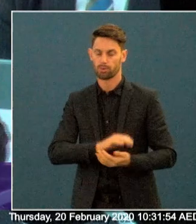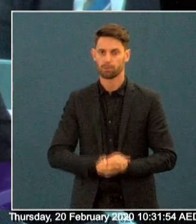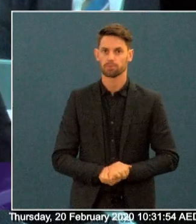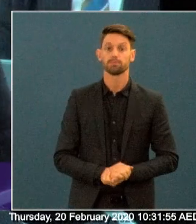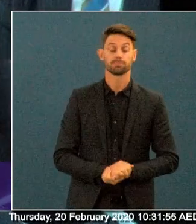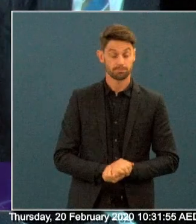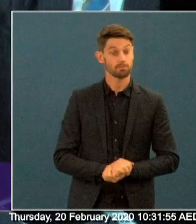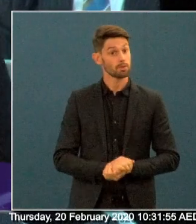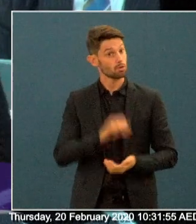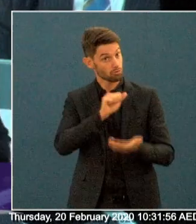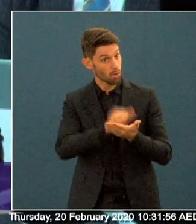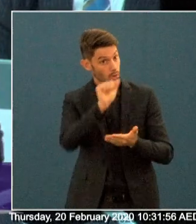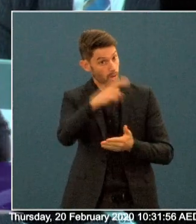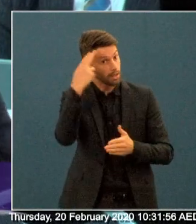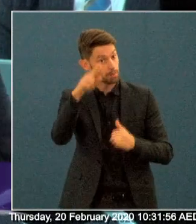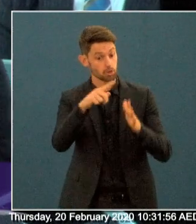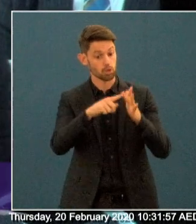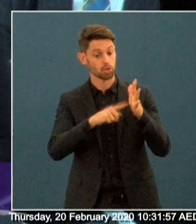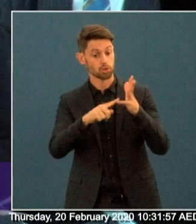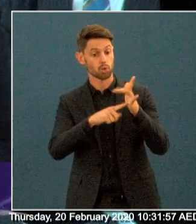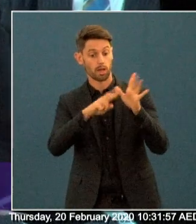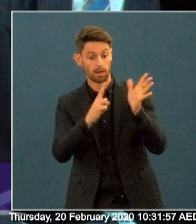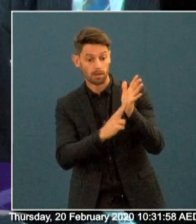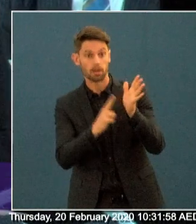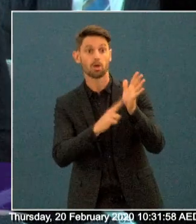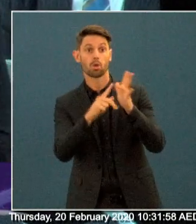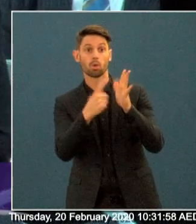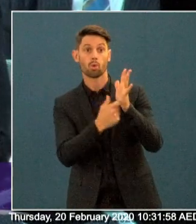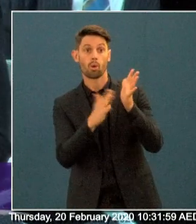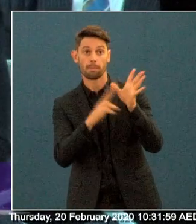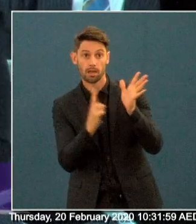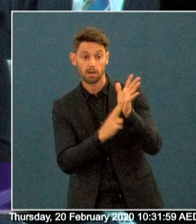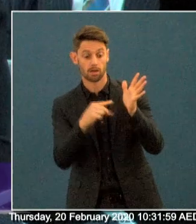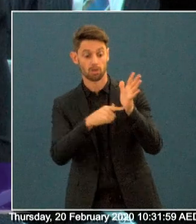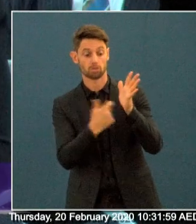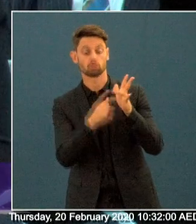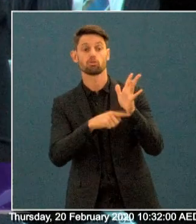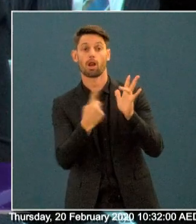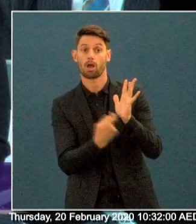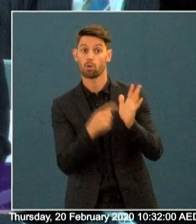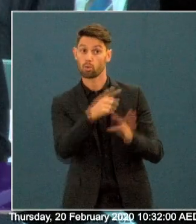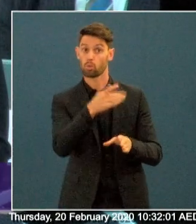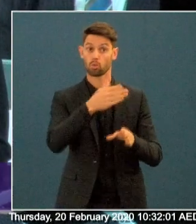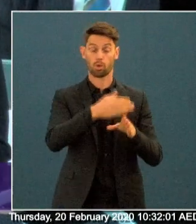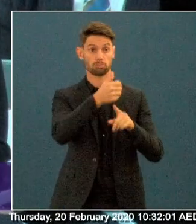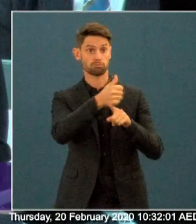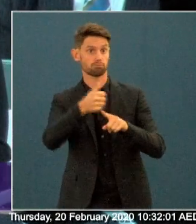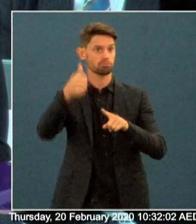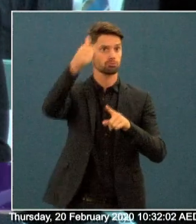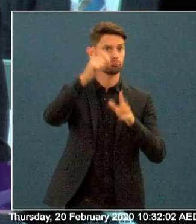Your name is Julian Norman Trollor. It is. And you are a Professor in the School of Psychiatry at the University of New South Wales.